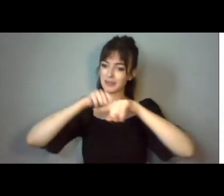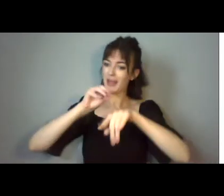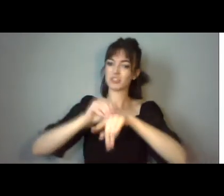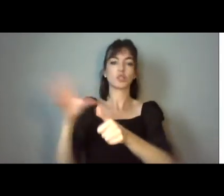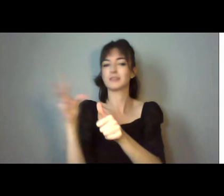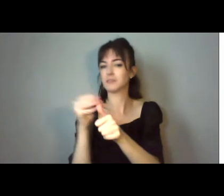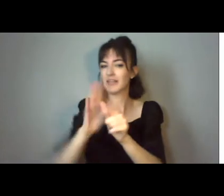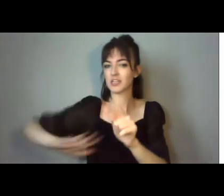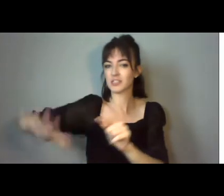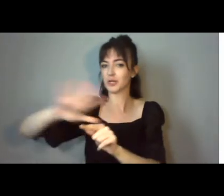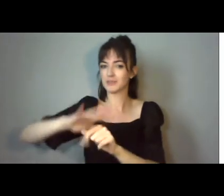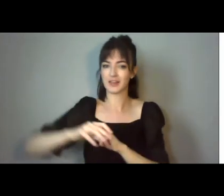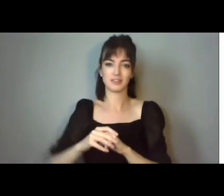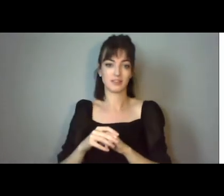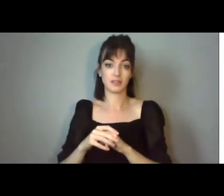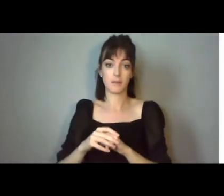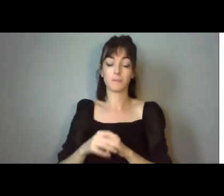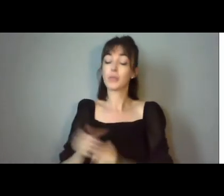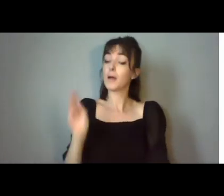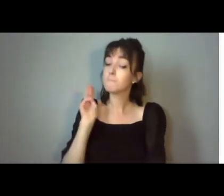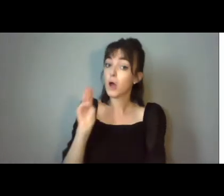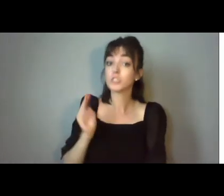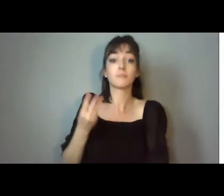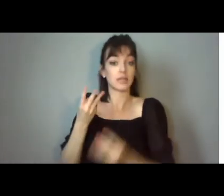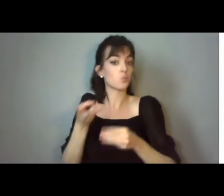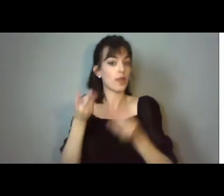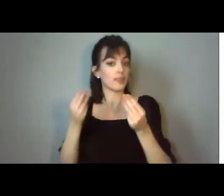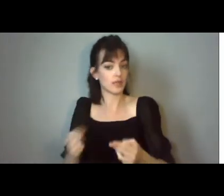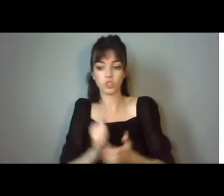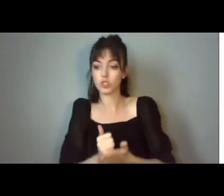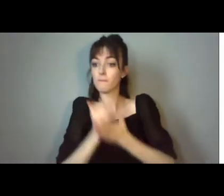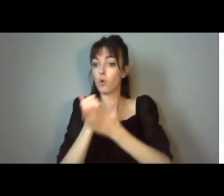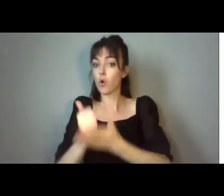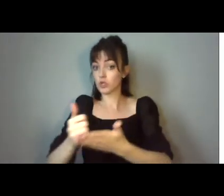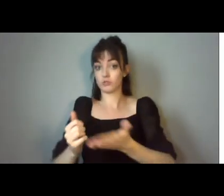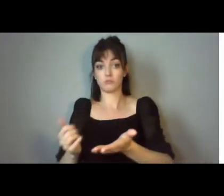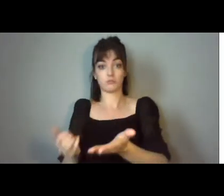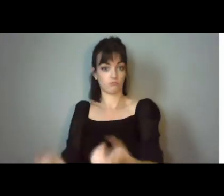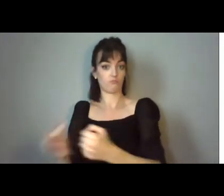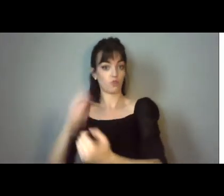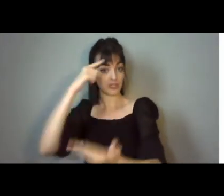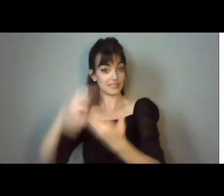and may require individualised support to assist this decision making. Perceived or